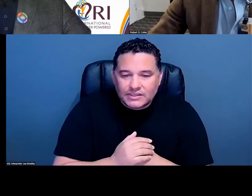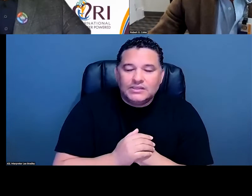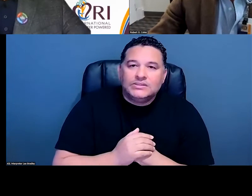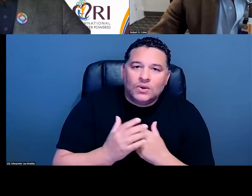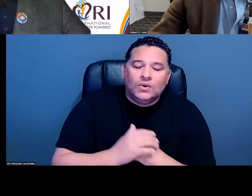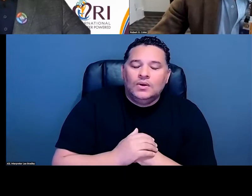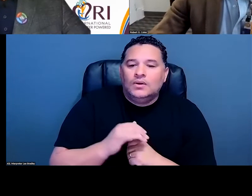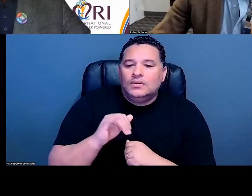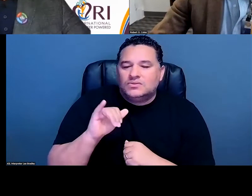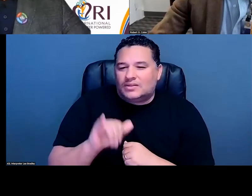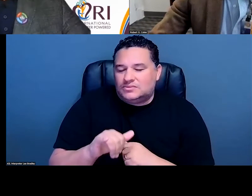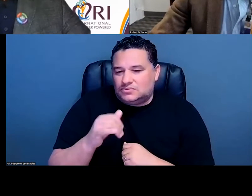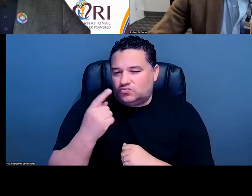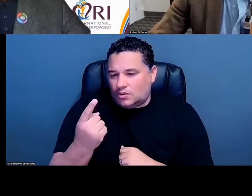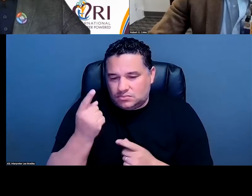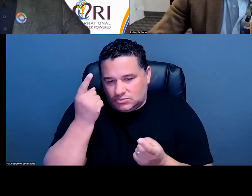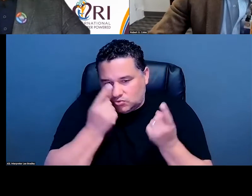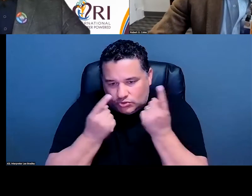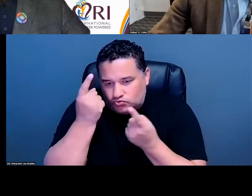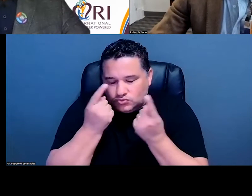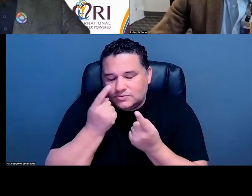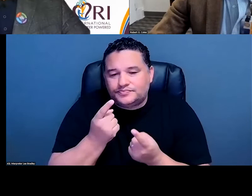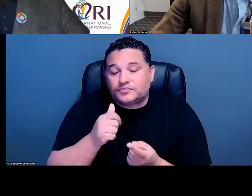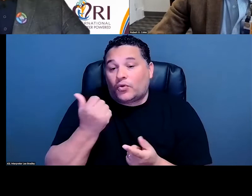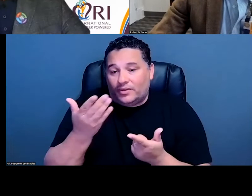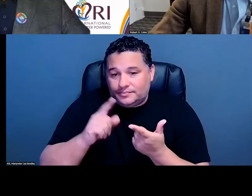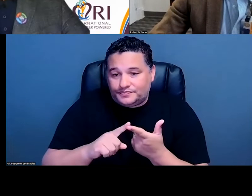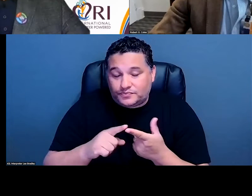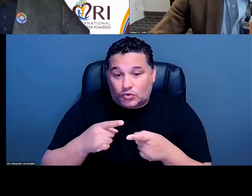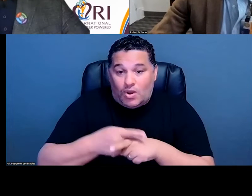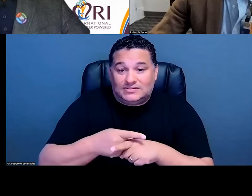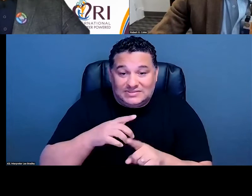SYMPTOM EXACERBATION . SO